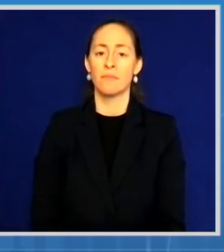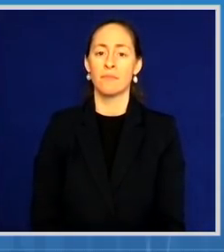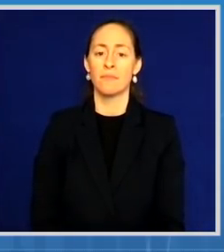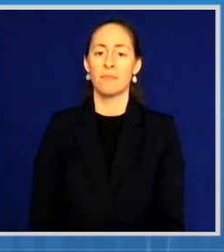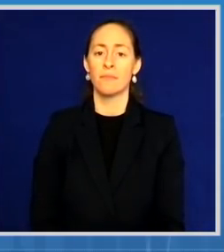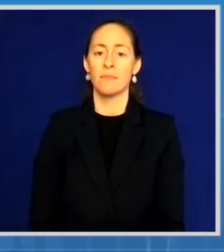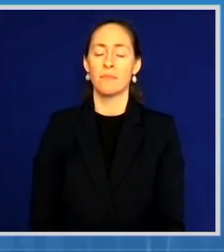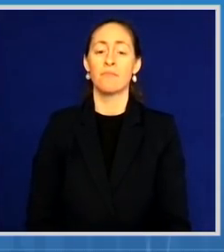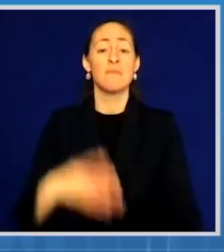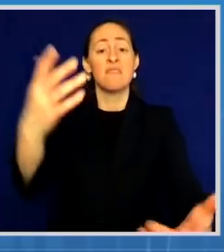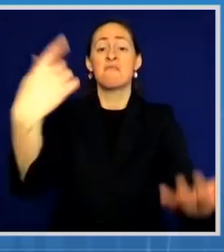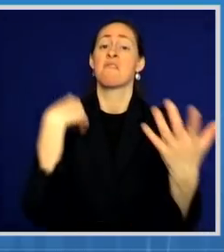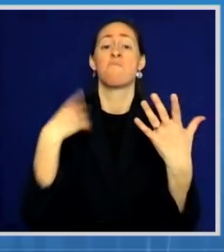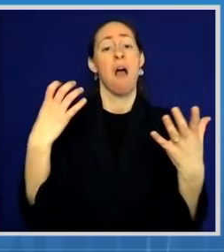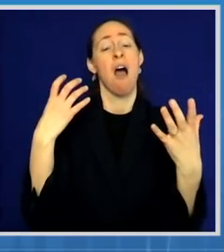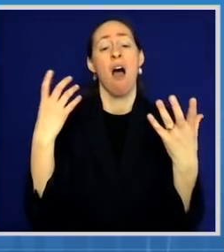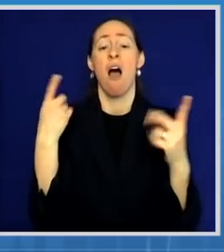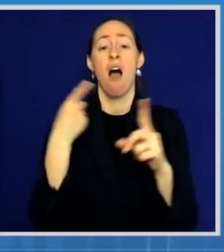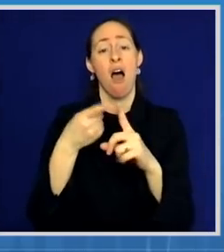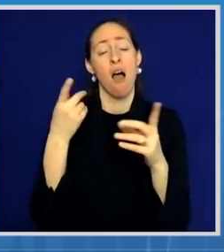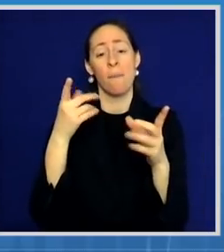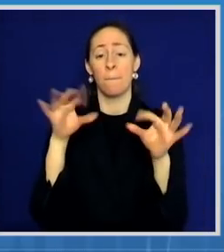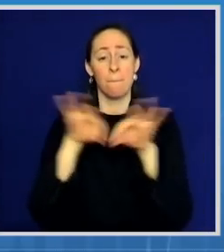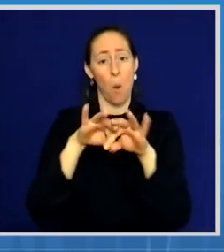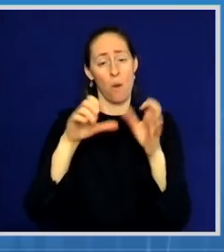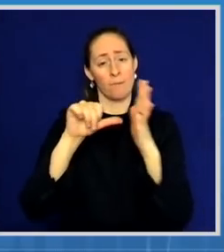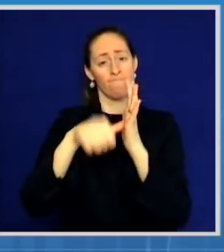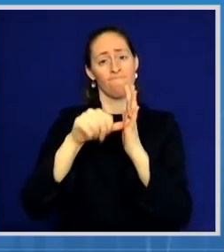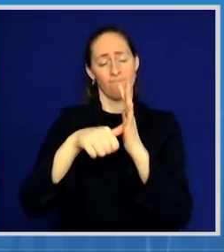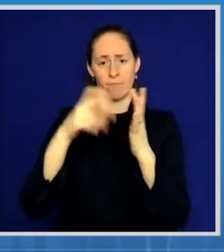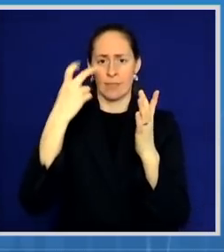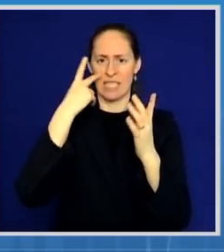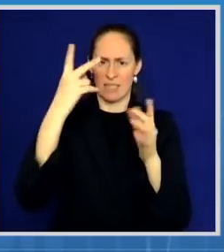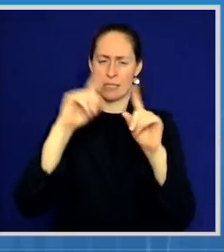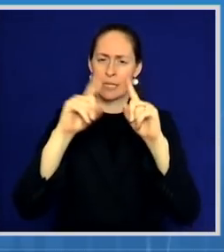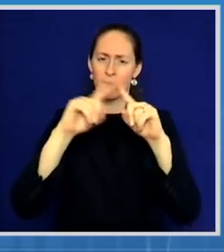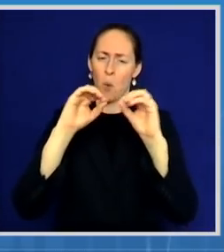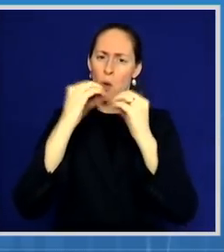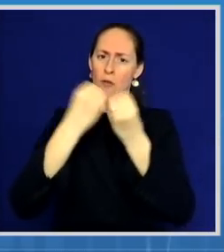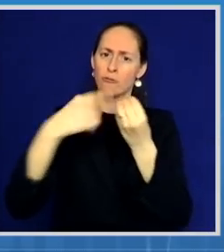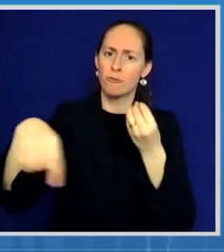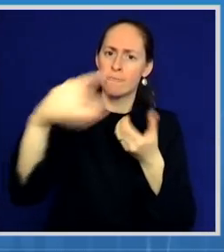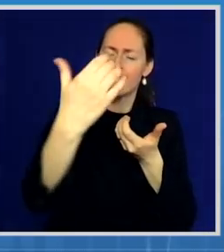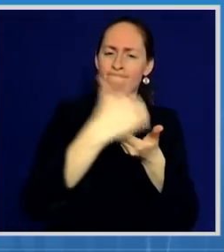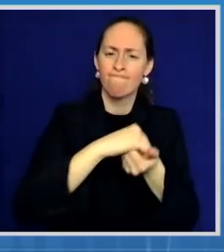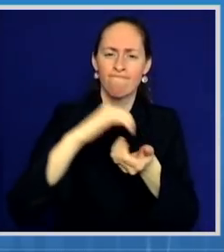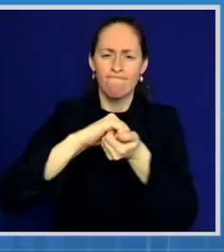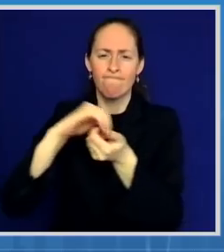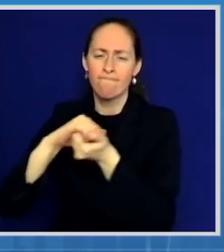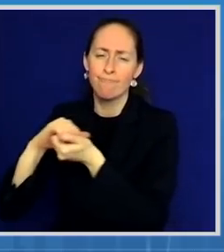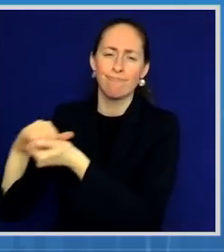the breadth of organizations and individuals who are part of our community core recognizing exactly what you said.